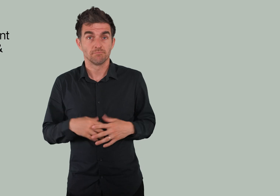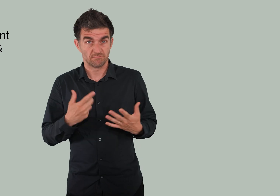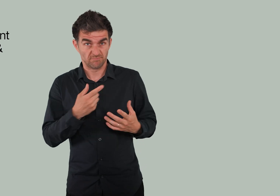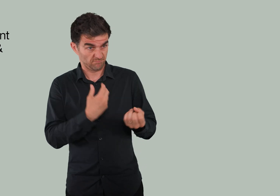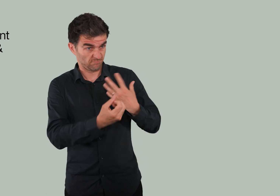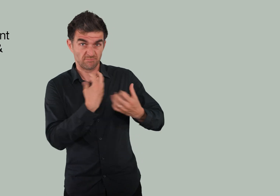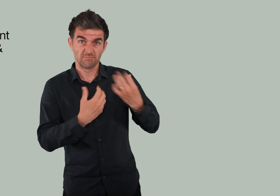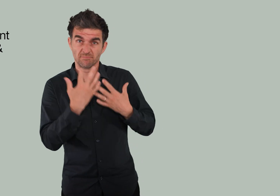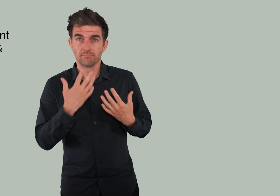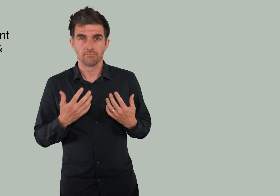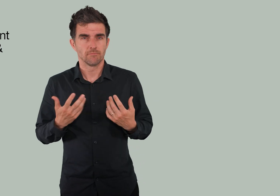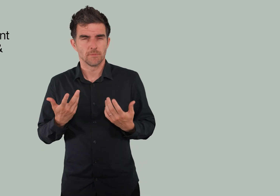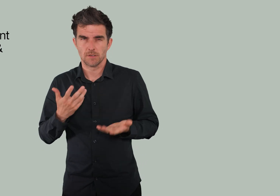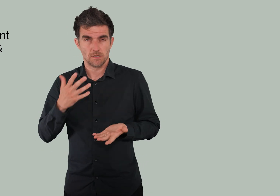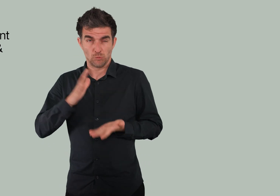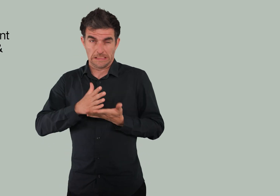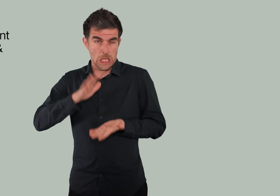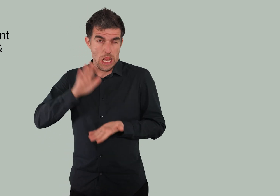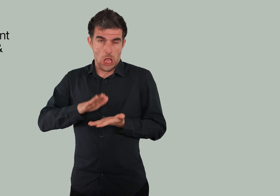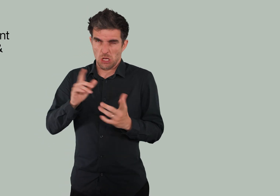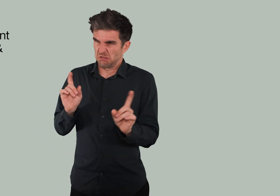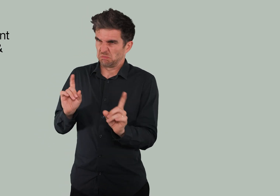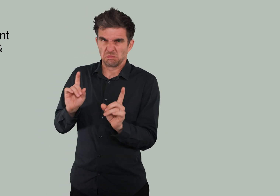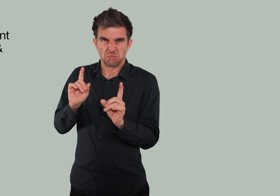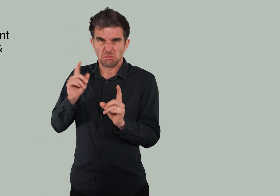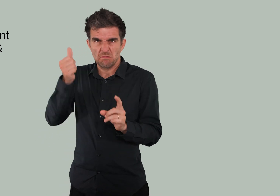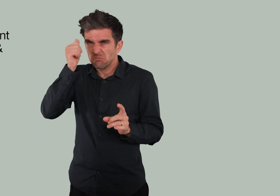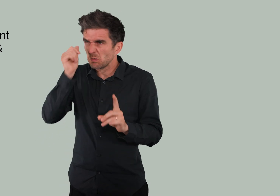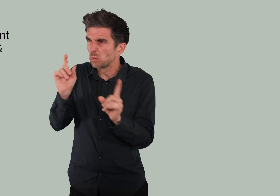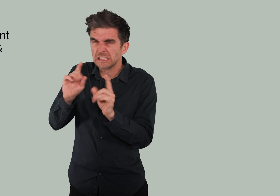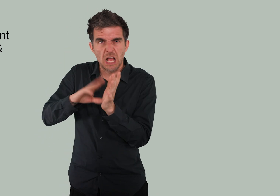6.58 Applicants tend to have low understanding and awareness